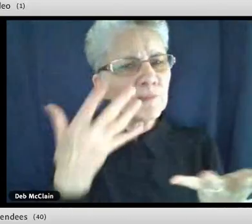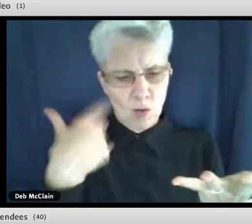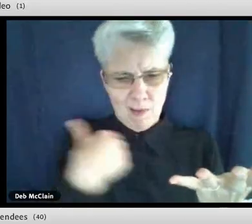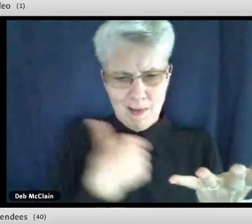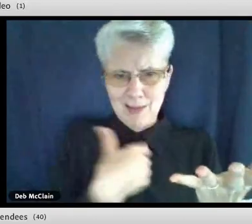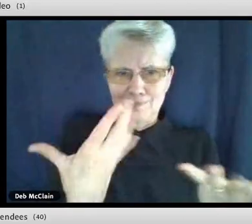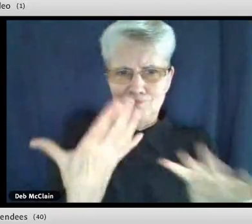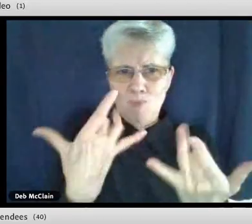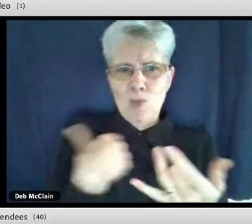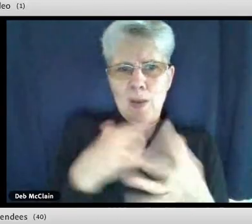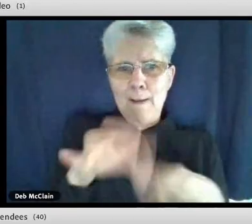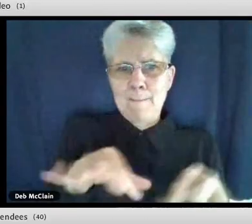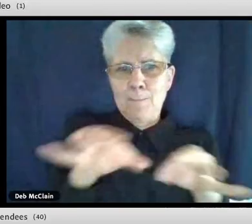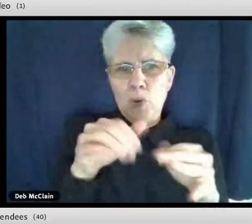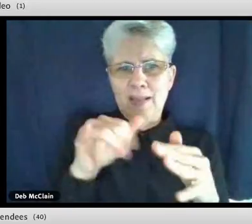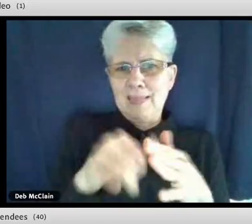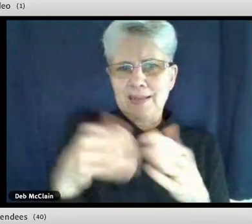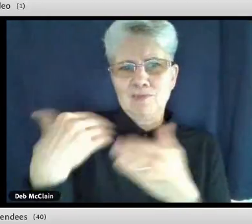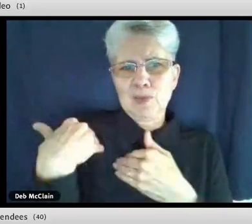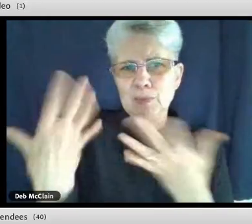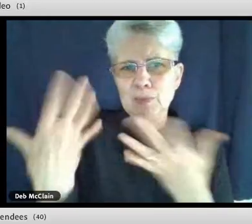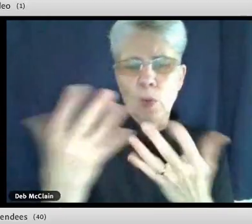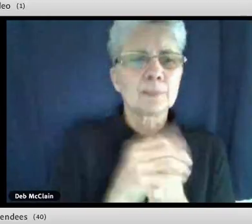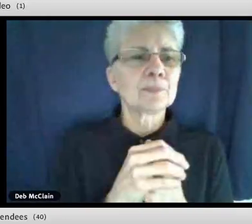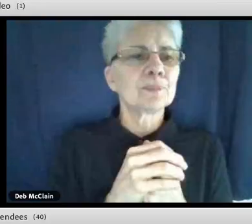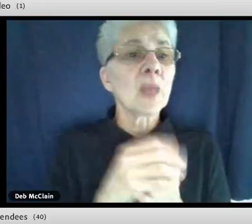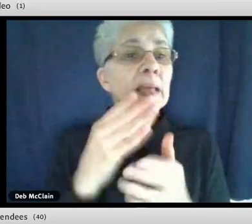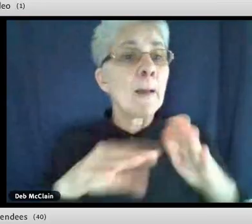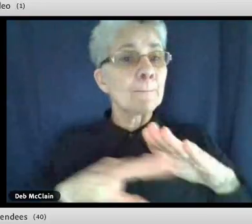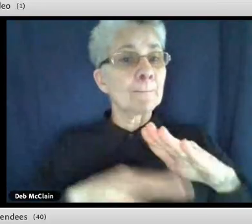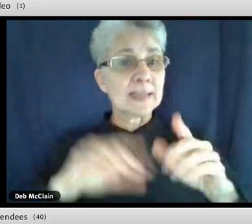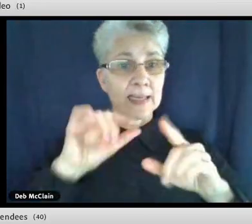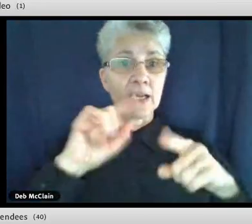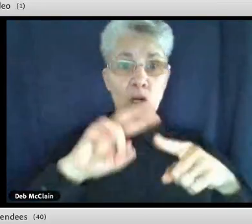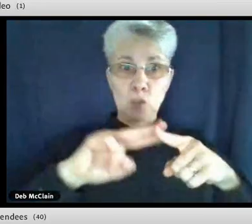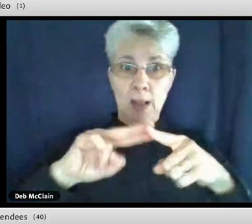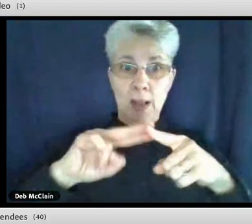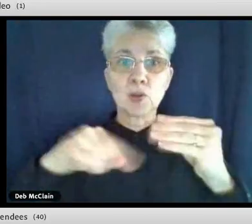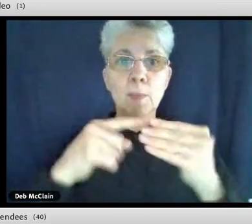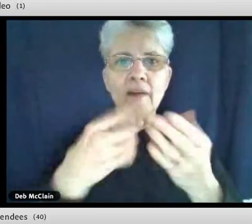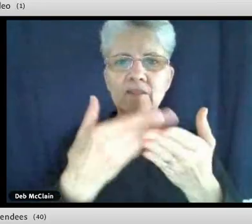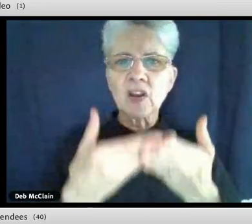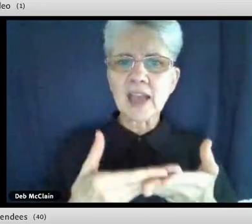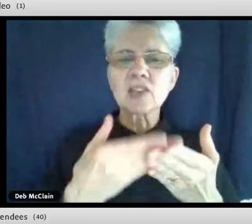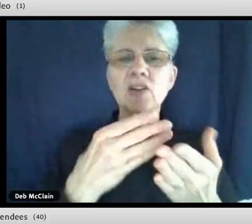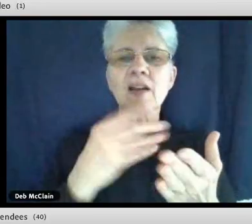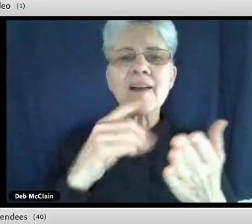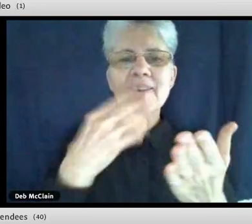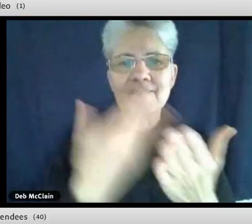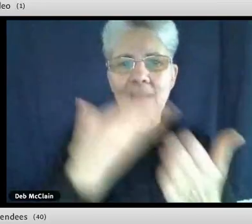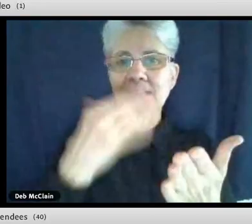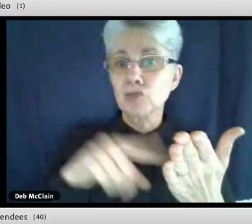Why are we important in this role? Some basic terminology about verification, fact-checking and fake news.